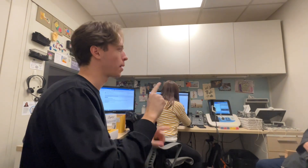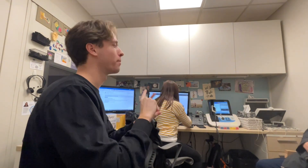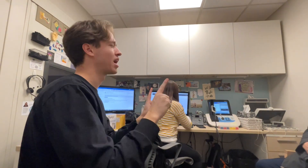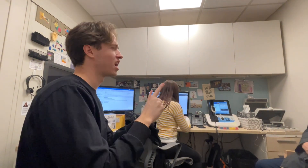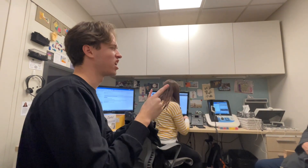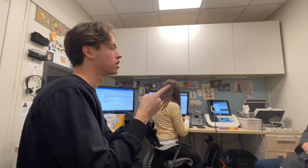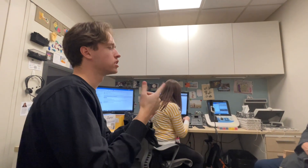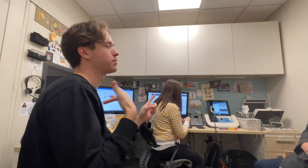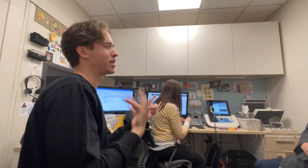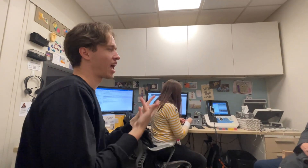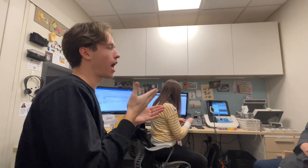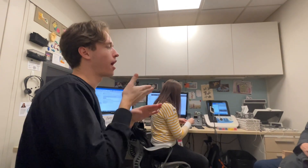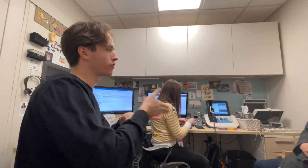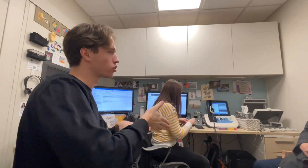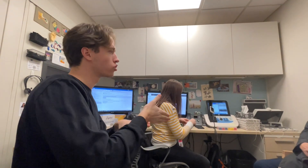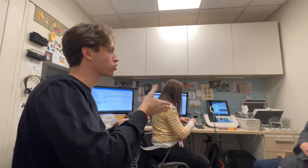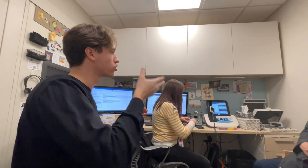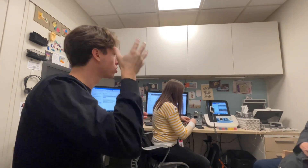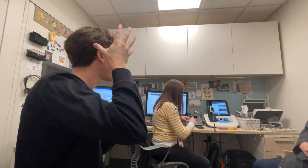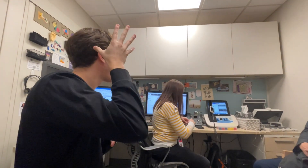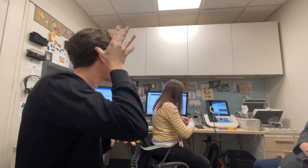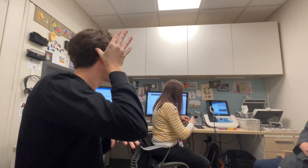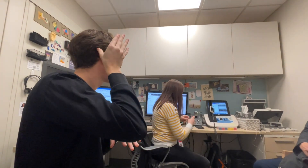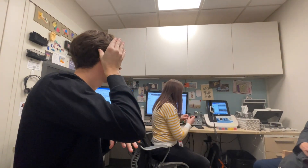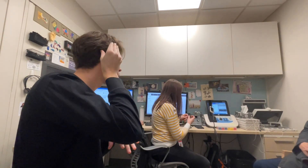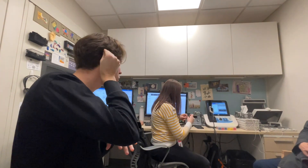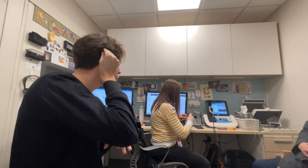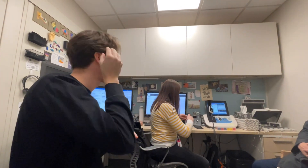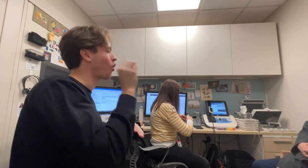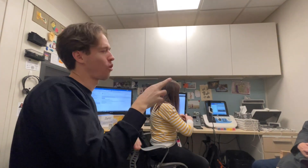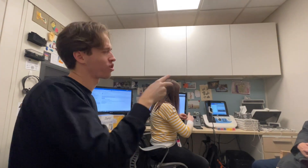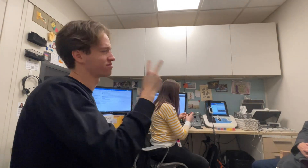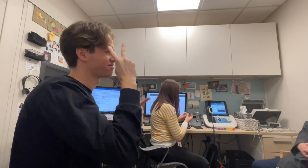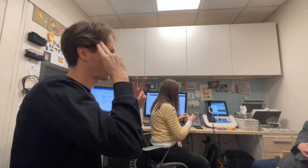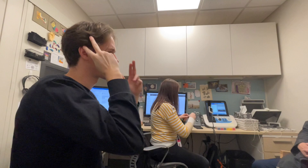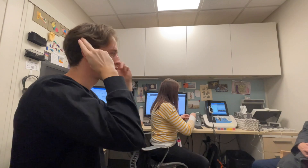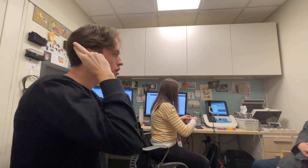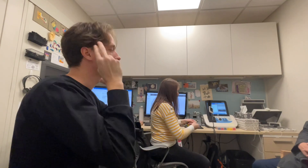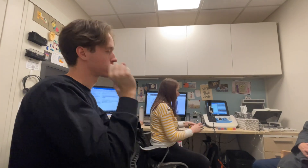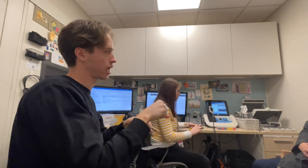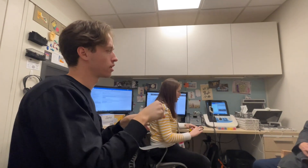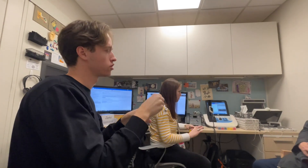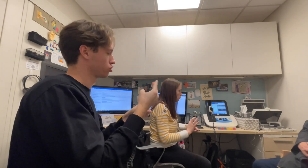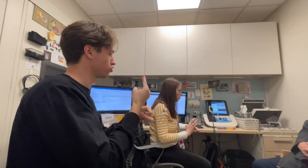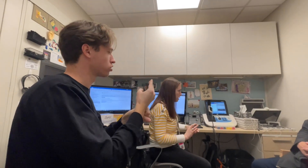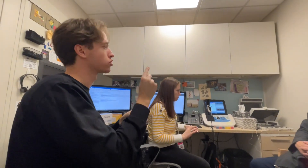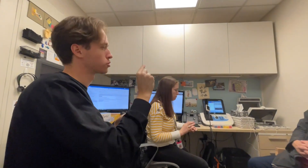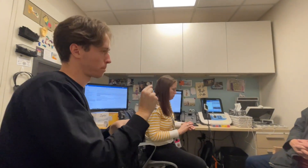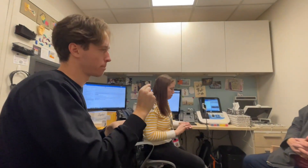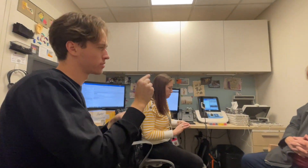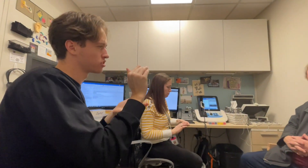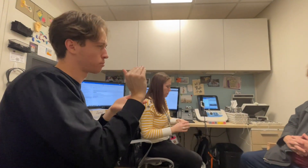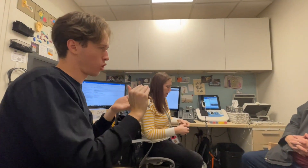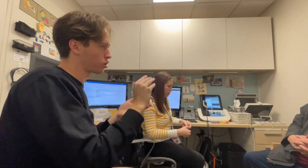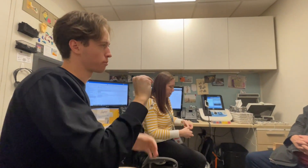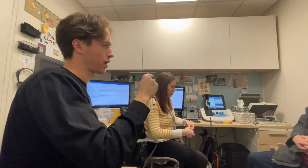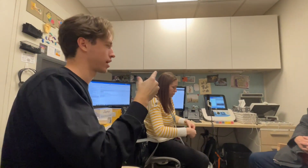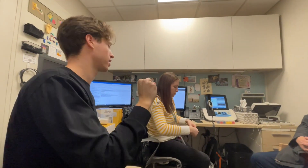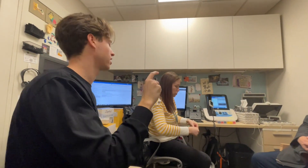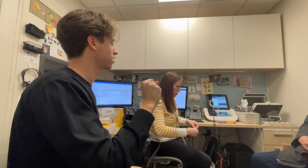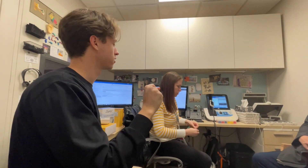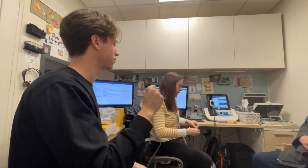can go down a little bit um sorry I only have a white magnet that's stronger than